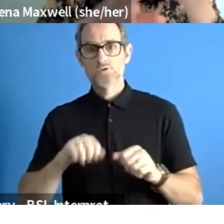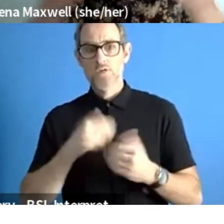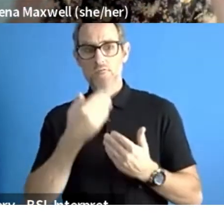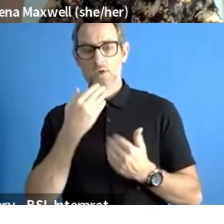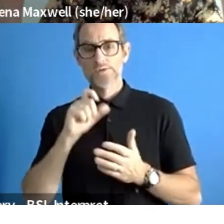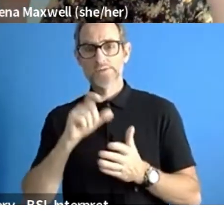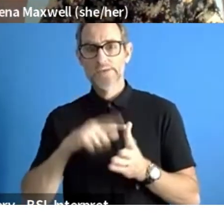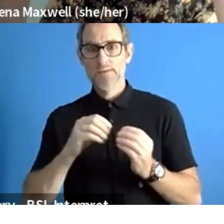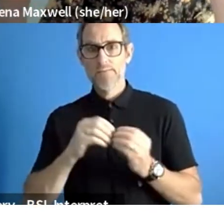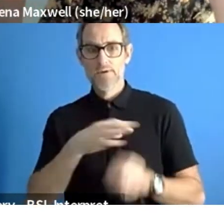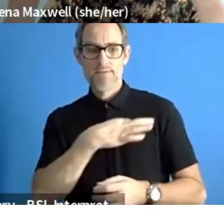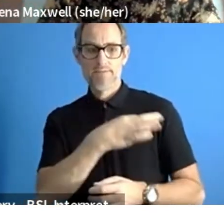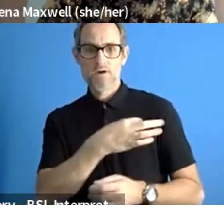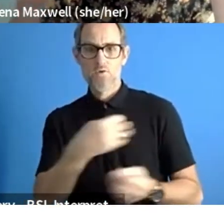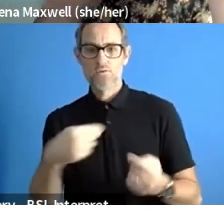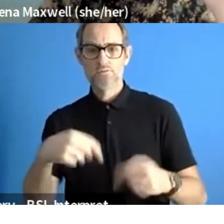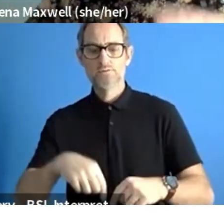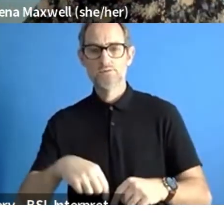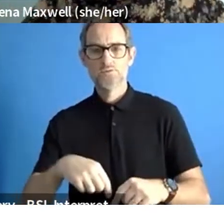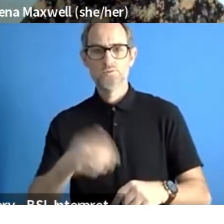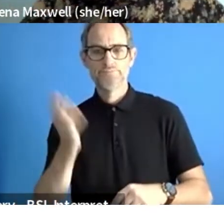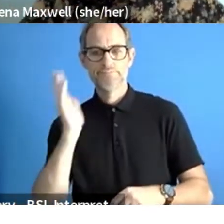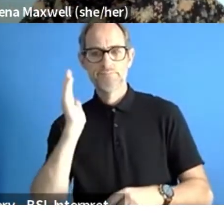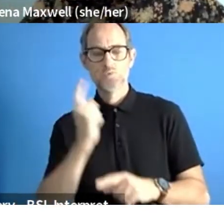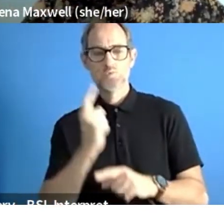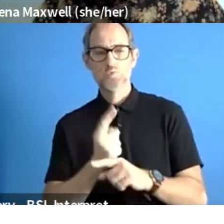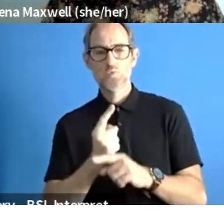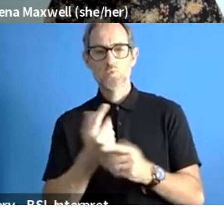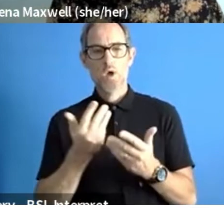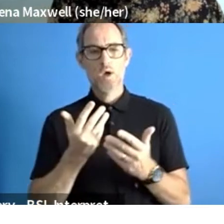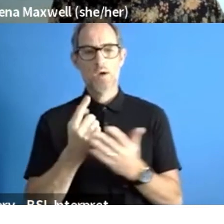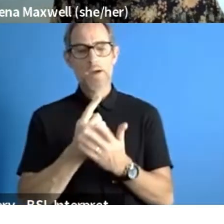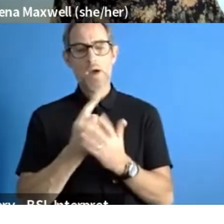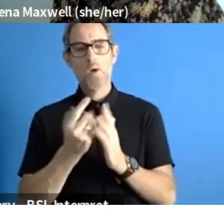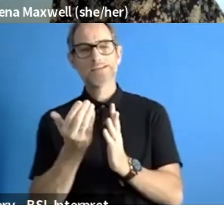inviting us to talk about this too manic of accessibility because it's a